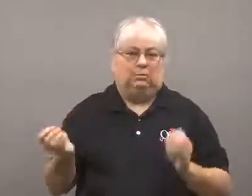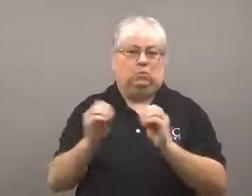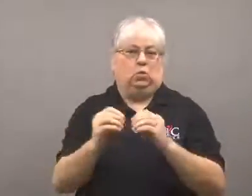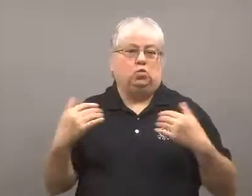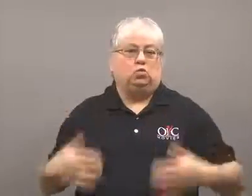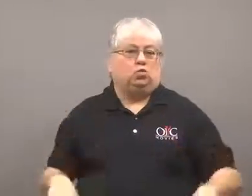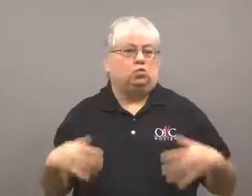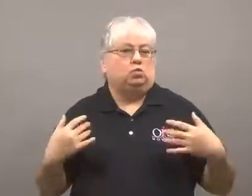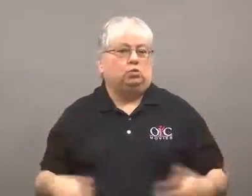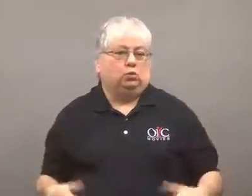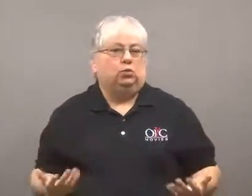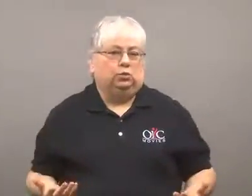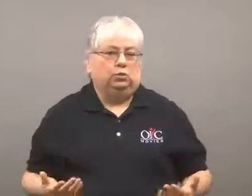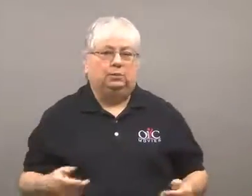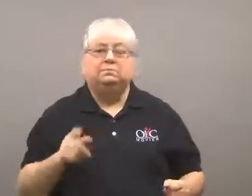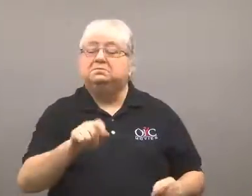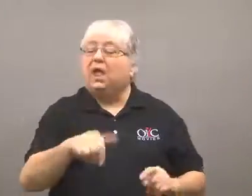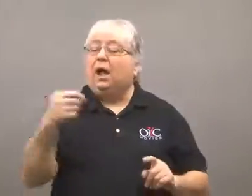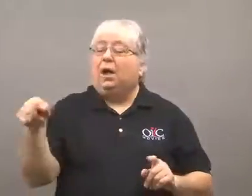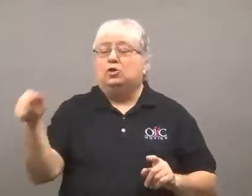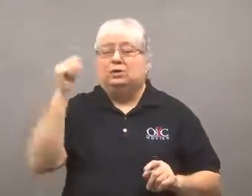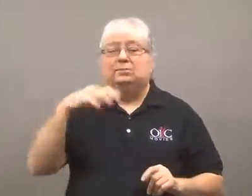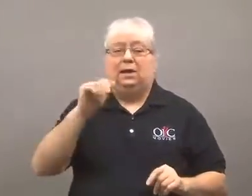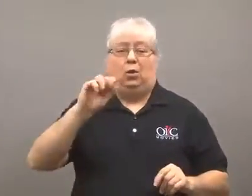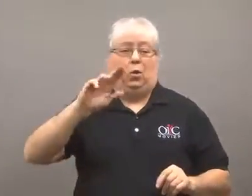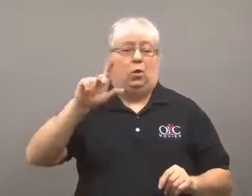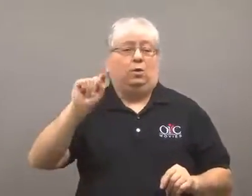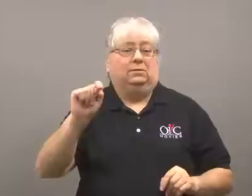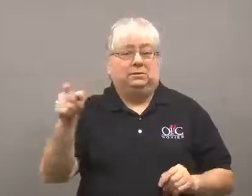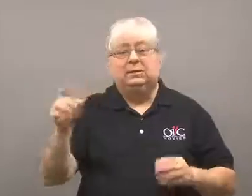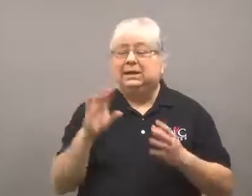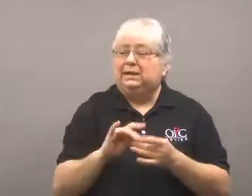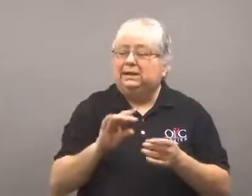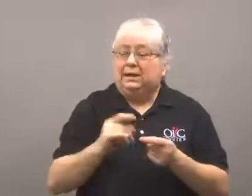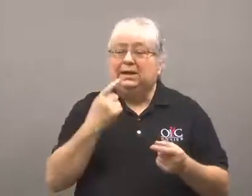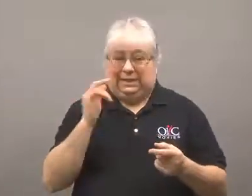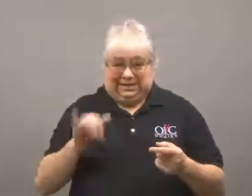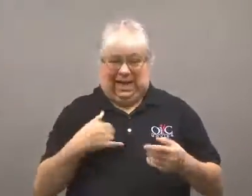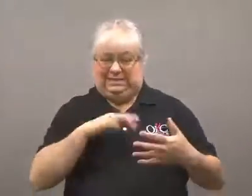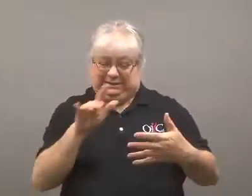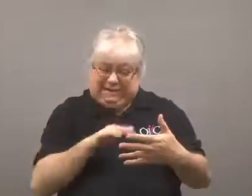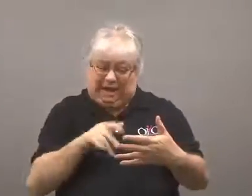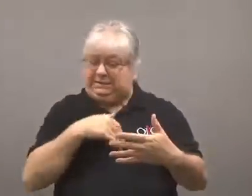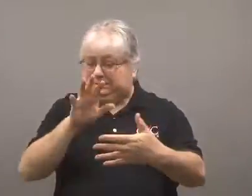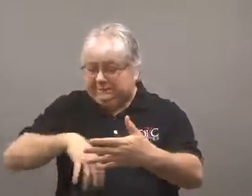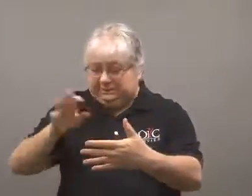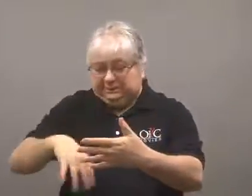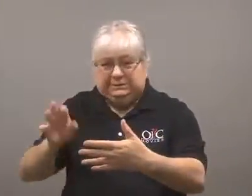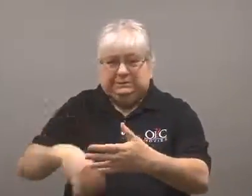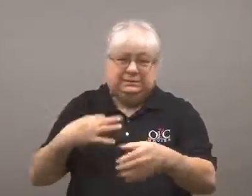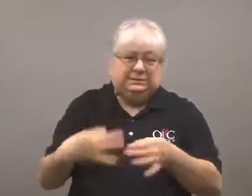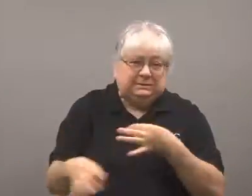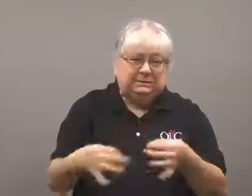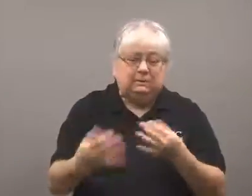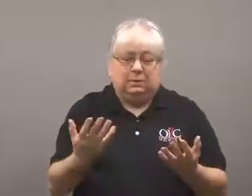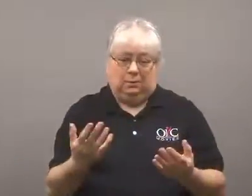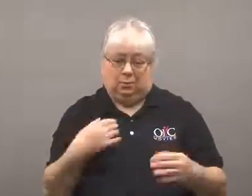which will make it far worse.